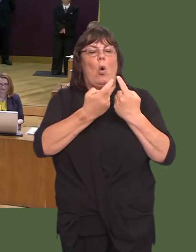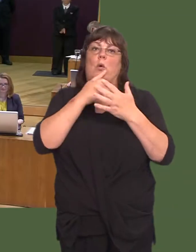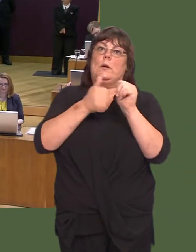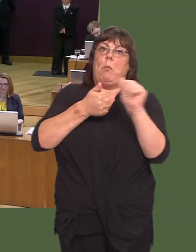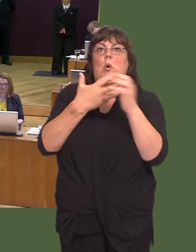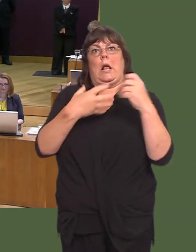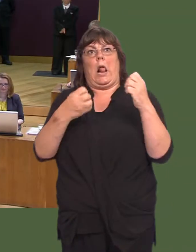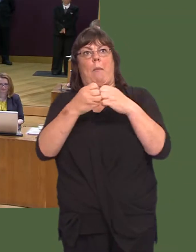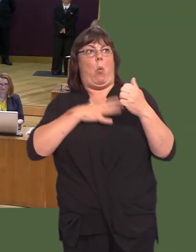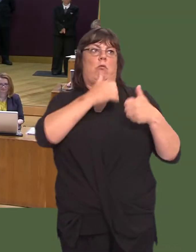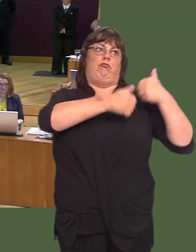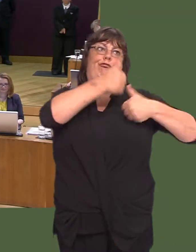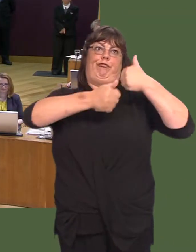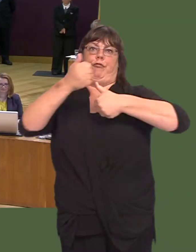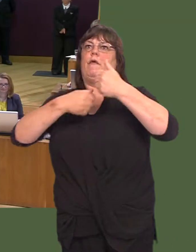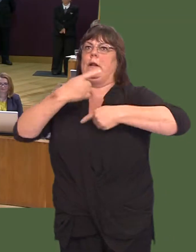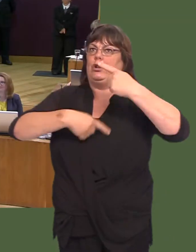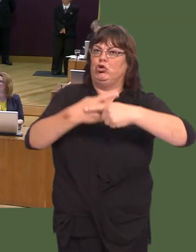playing at any level, the best of luck for next year.